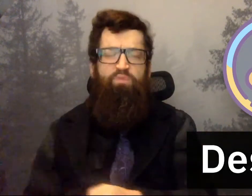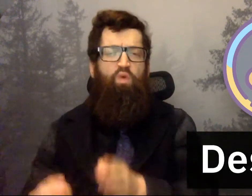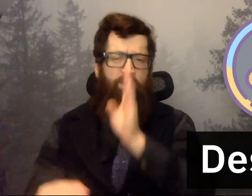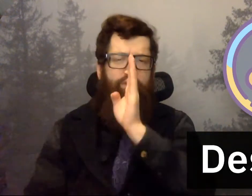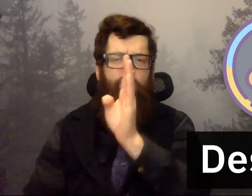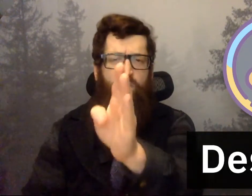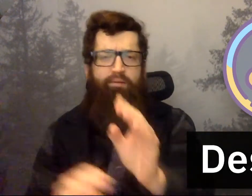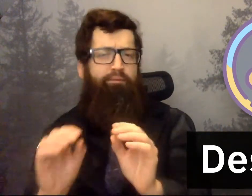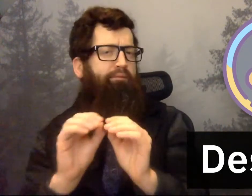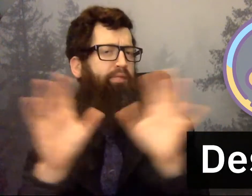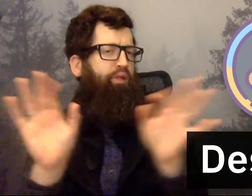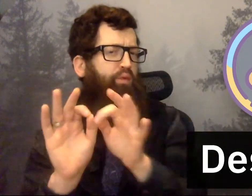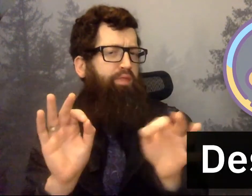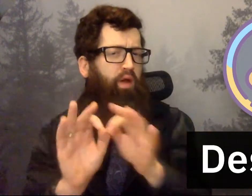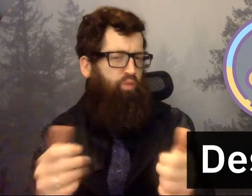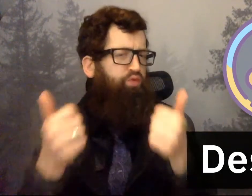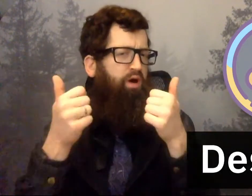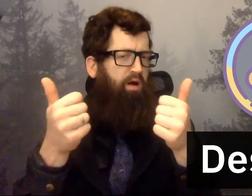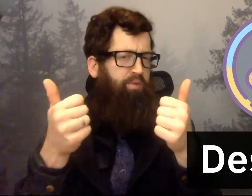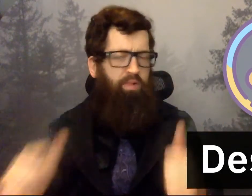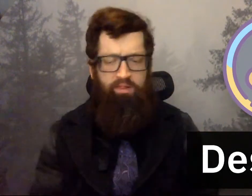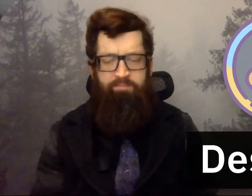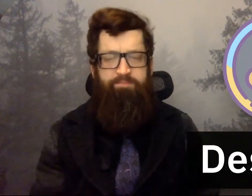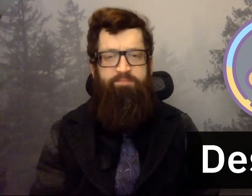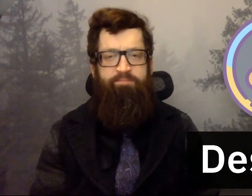The writing should be straightforward and clear.